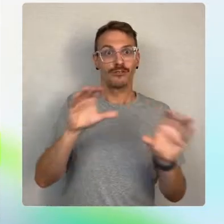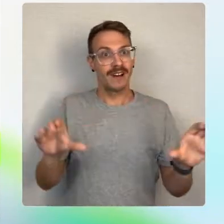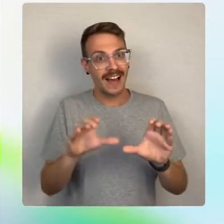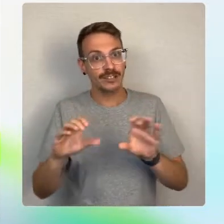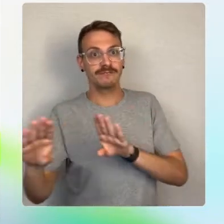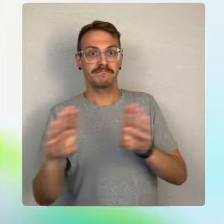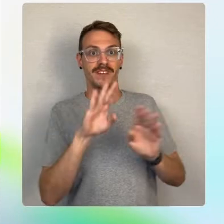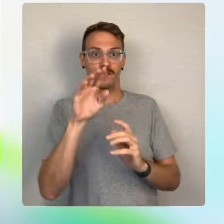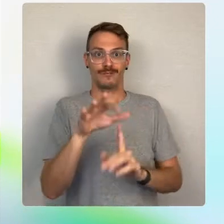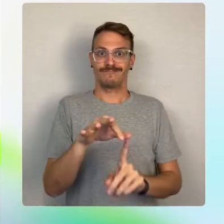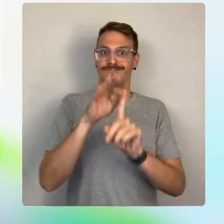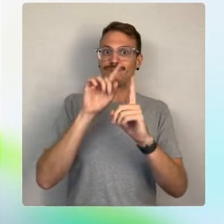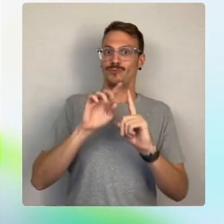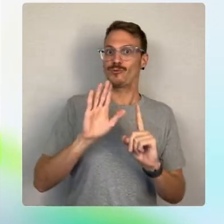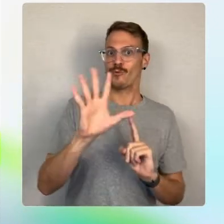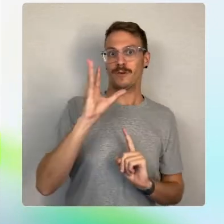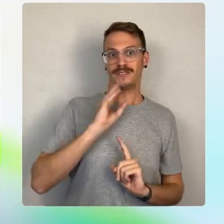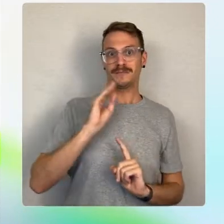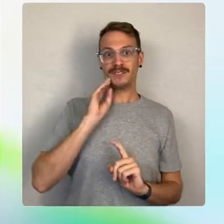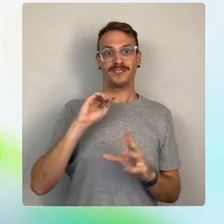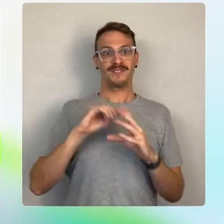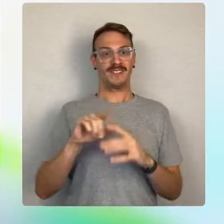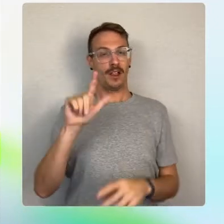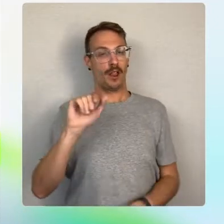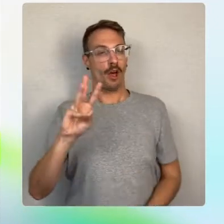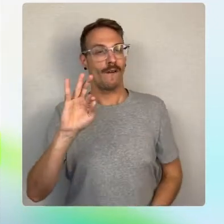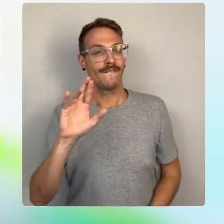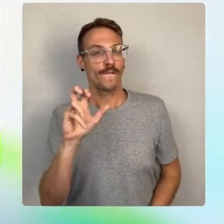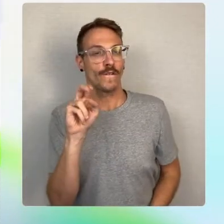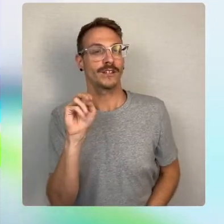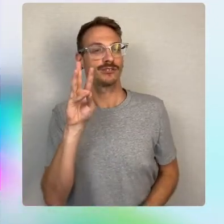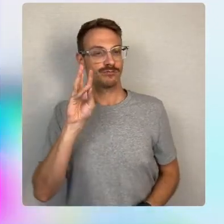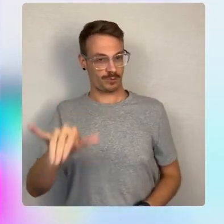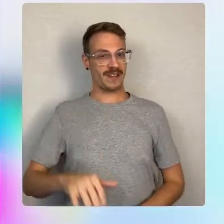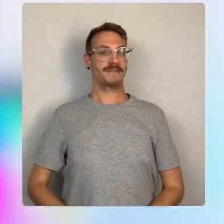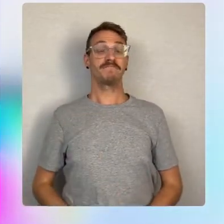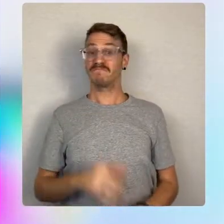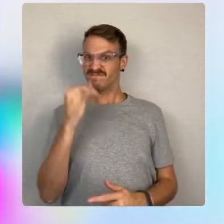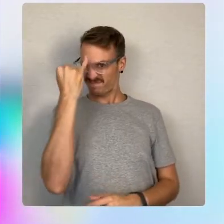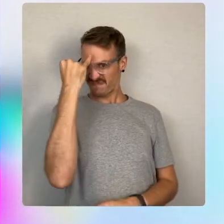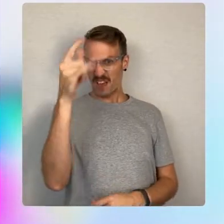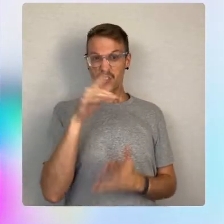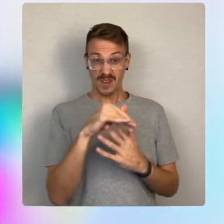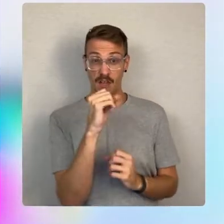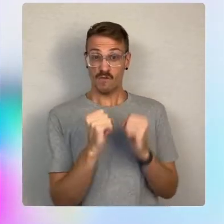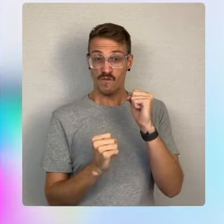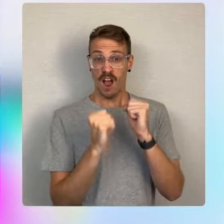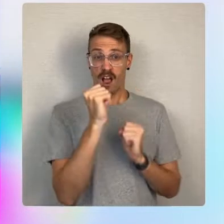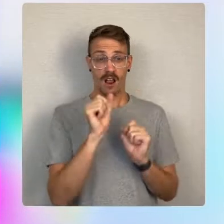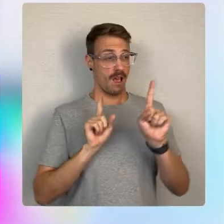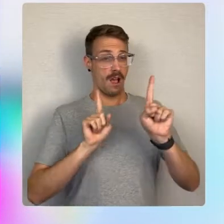unique to your experience in a low friction way. Imagine being able to run alongside your friend